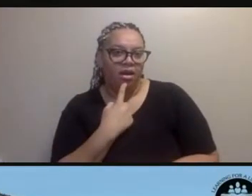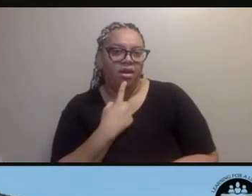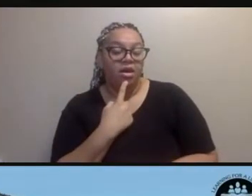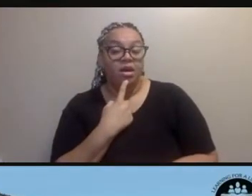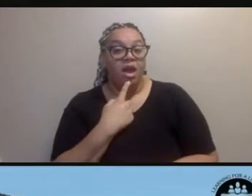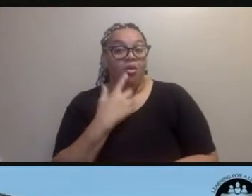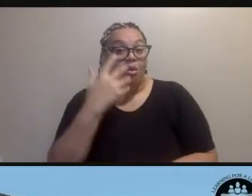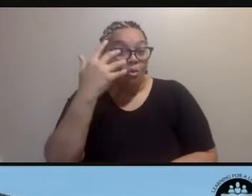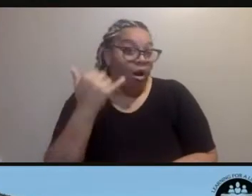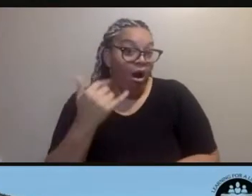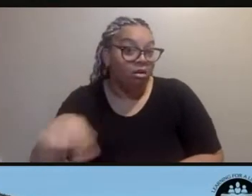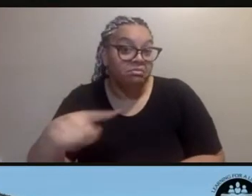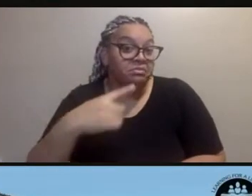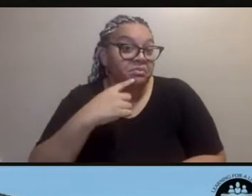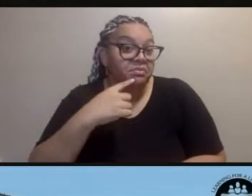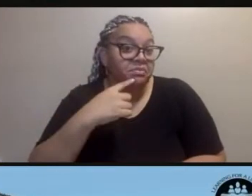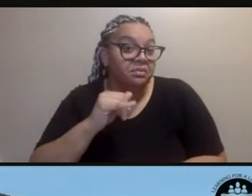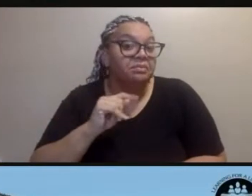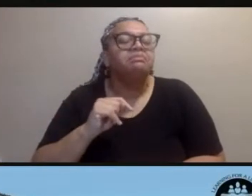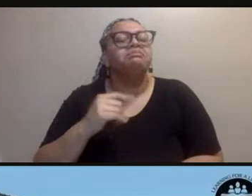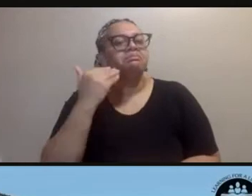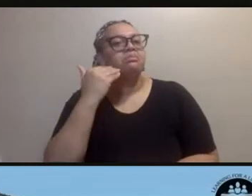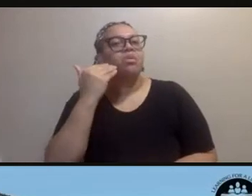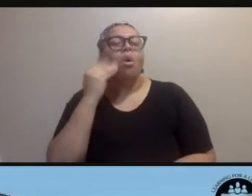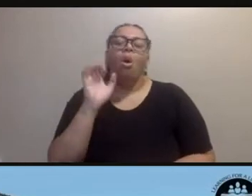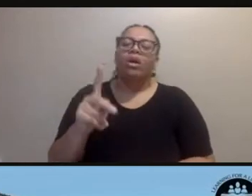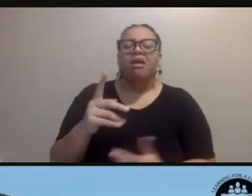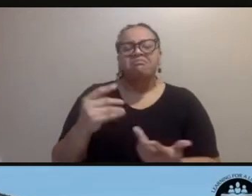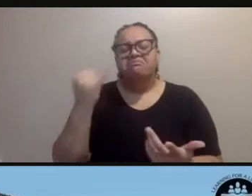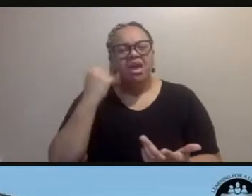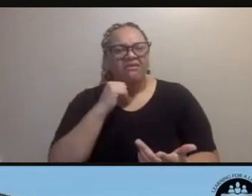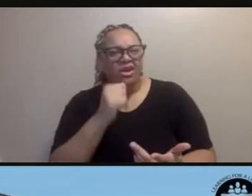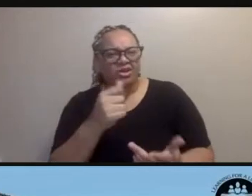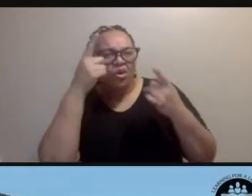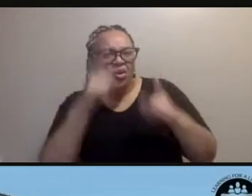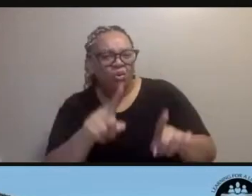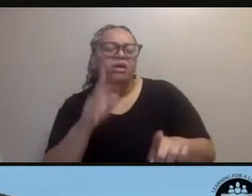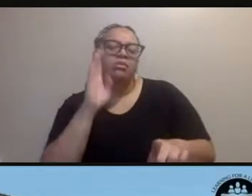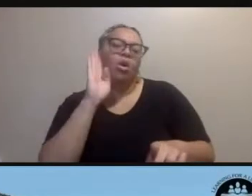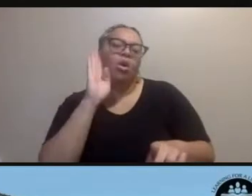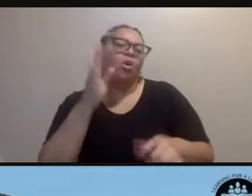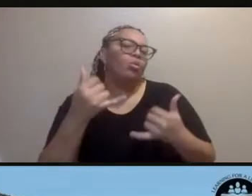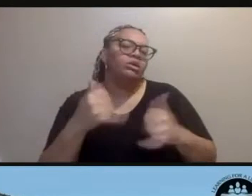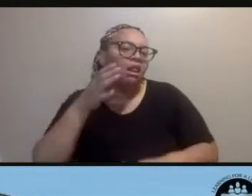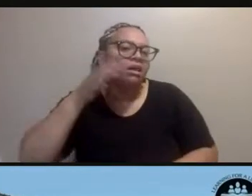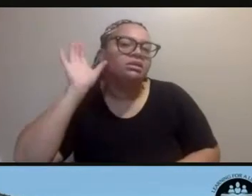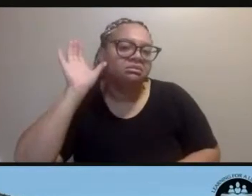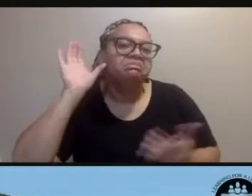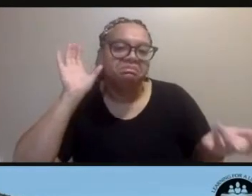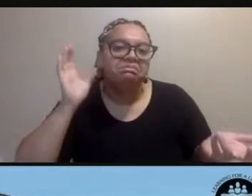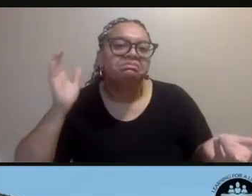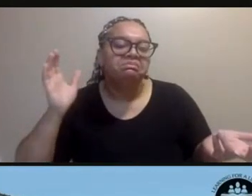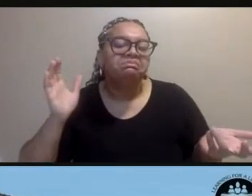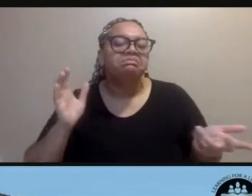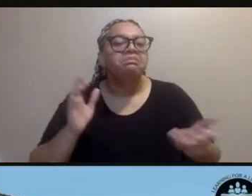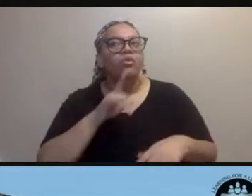YOU TRULY ARE LIKE INTEREST IN WHAT THEY'RE SAYING AND WHAT